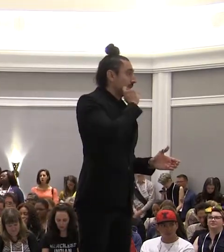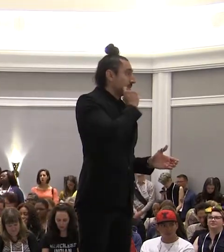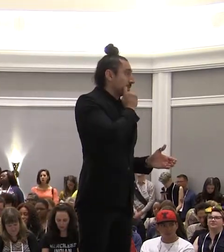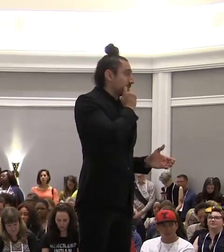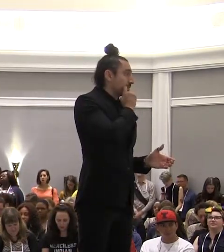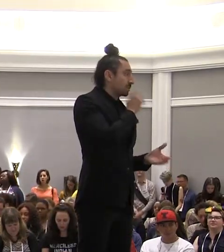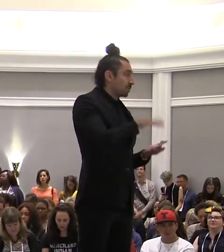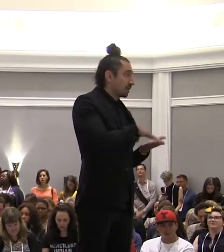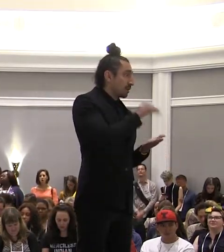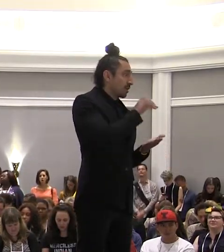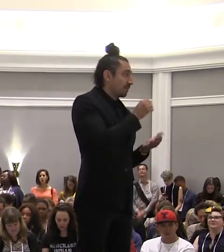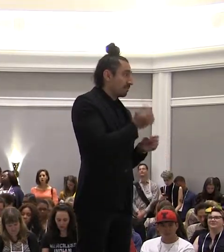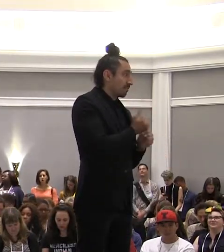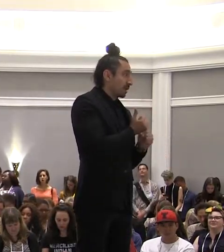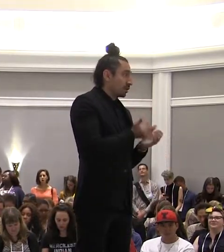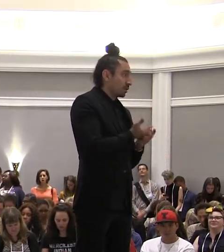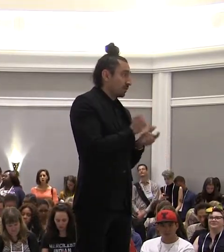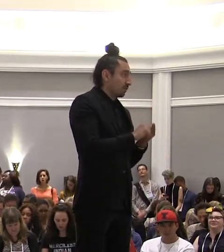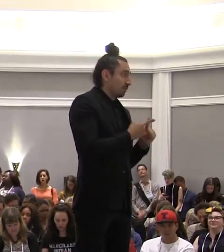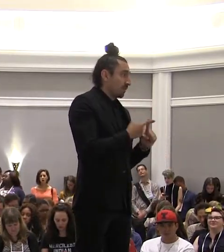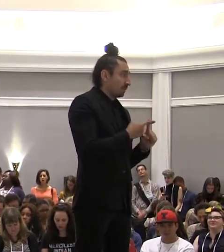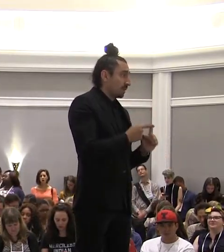as we're always encouraging to you to do at the conference.